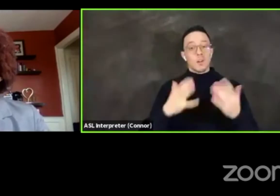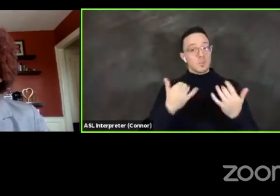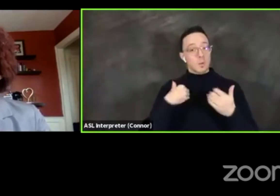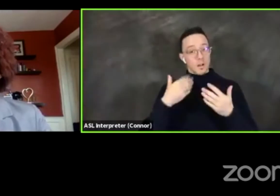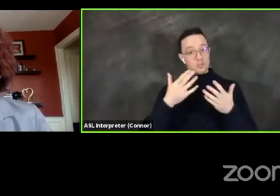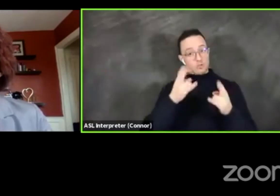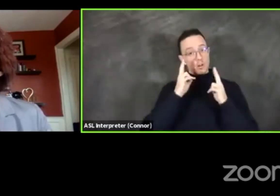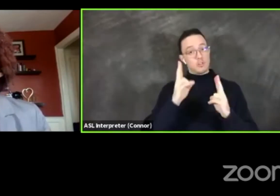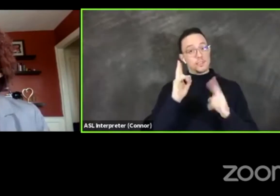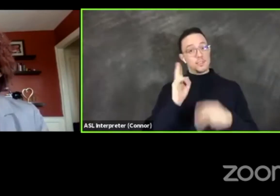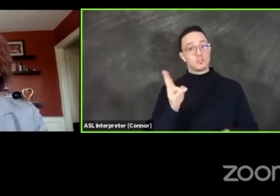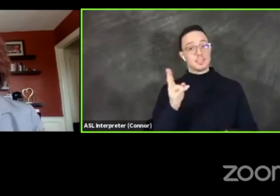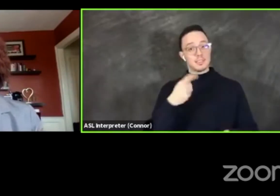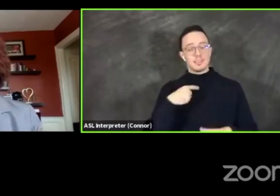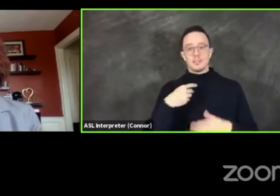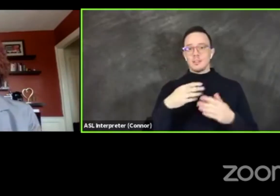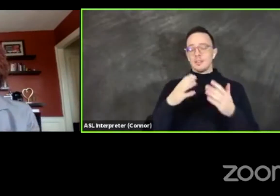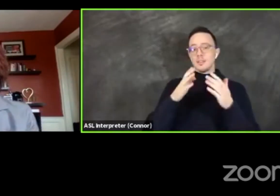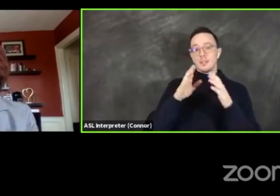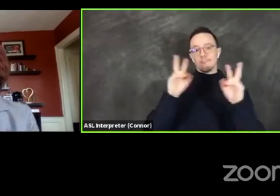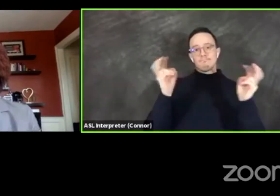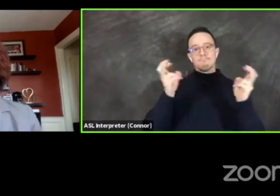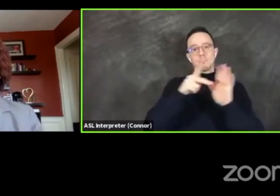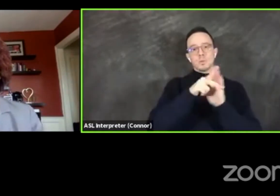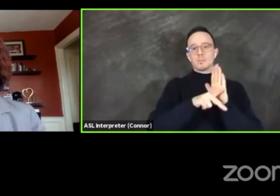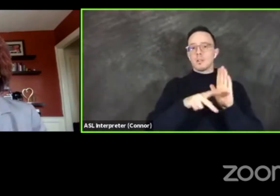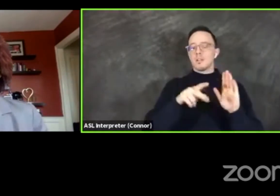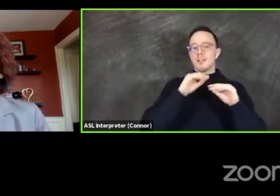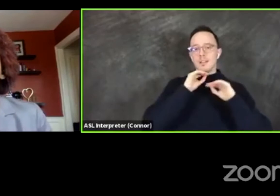NOTHING WITHOUT US. NOTHING WITHOUT US IS A SLOGAN THAT